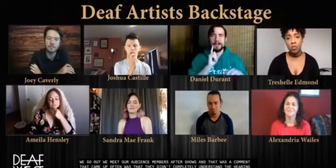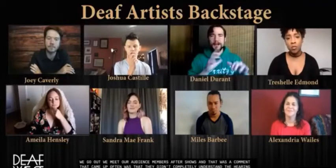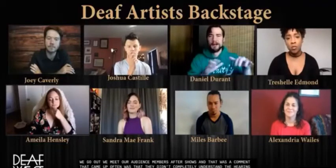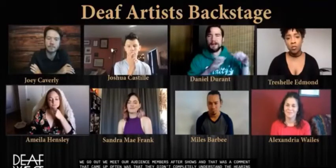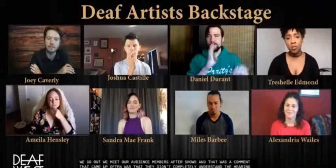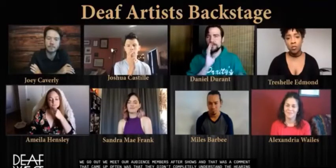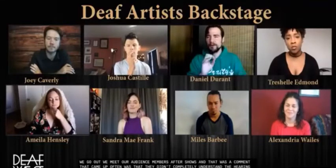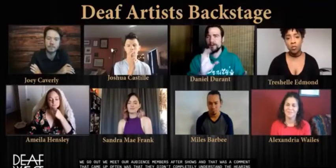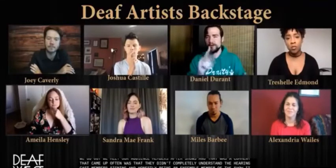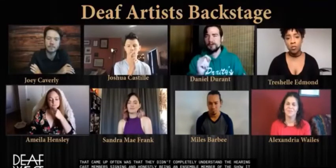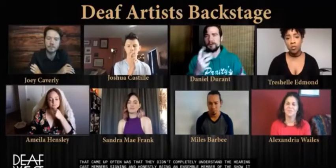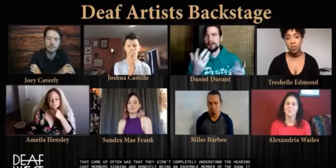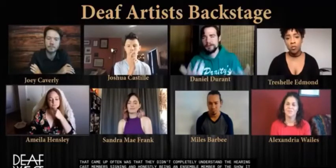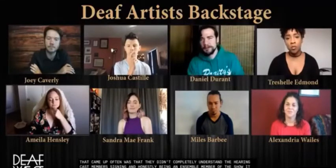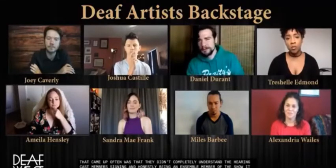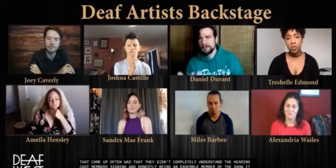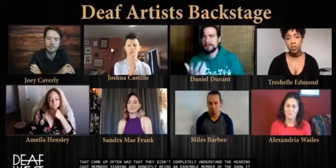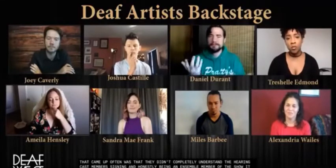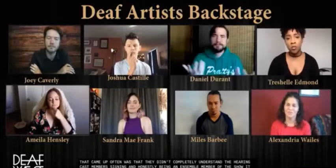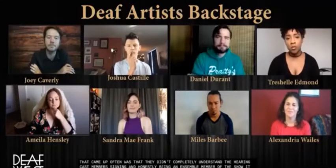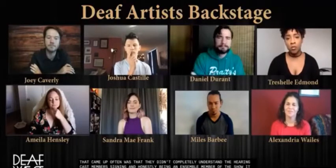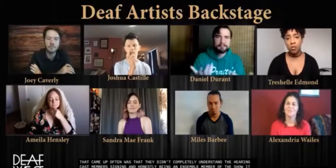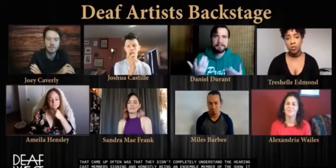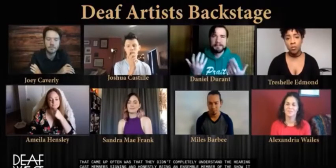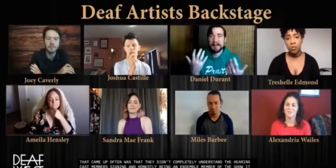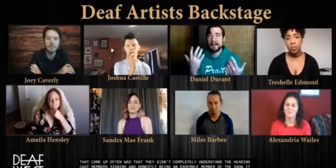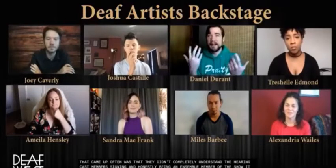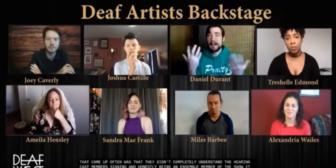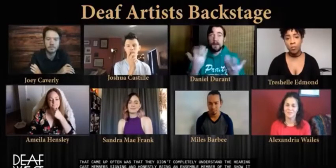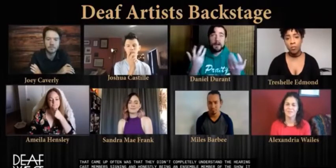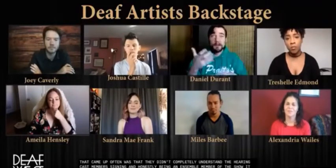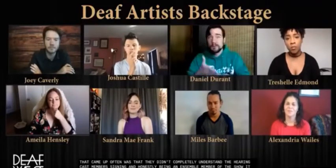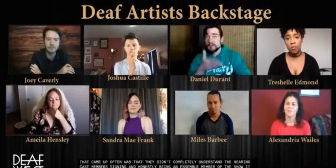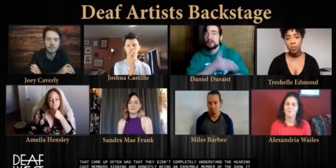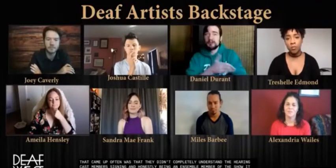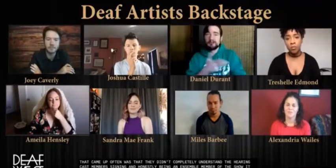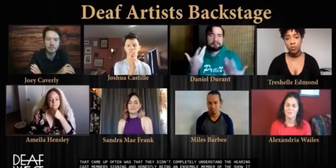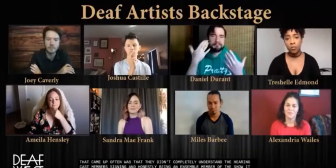And then I really got an understanding of what it was like to be a Deaf audience member.